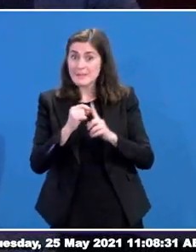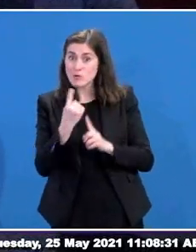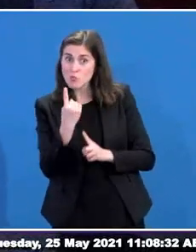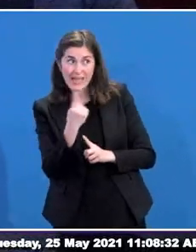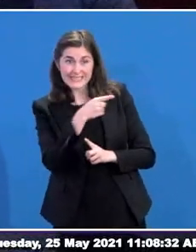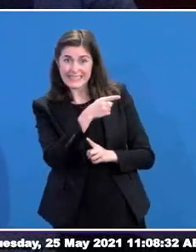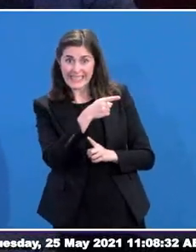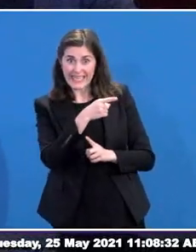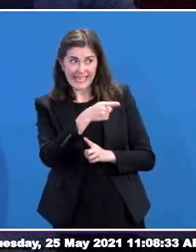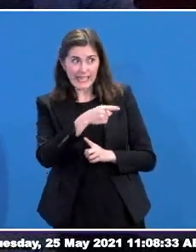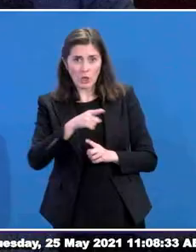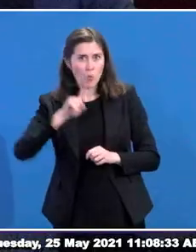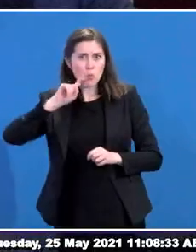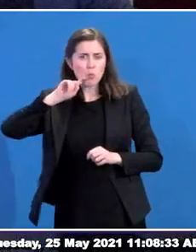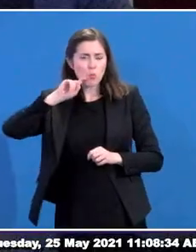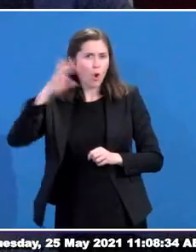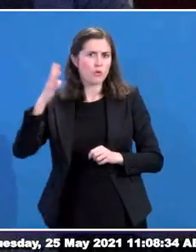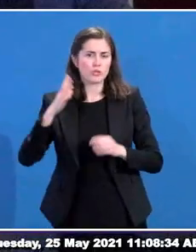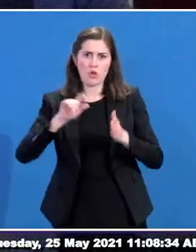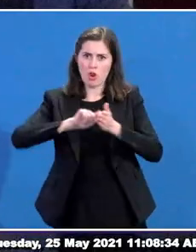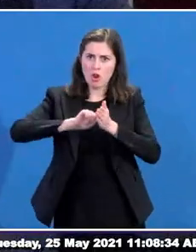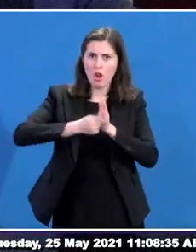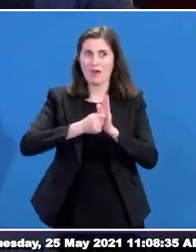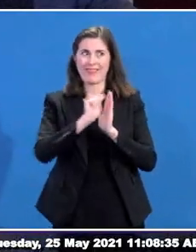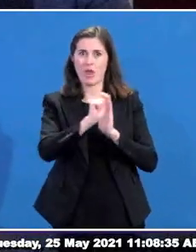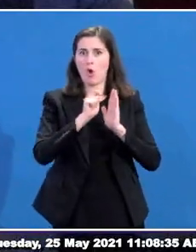to lock the office door until there were several incidents